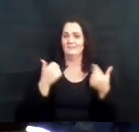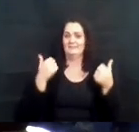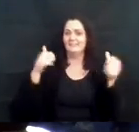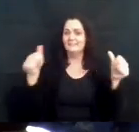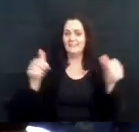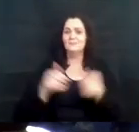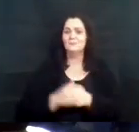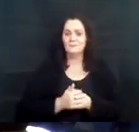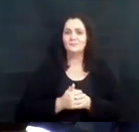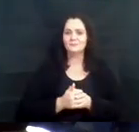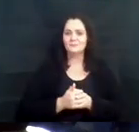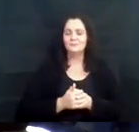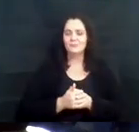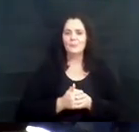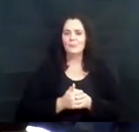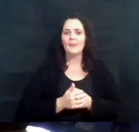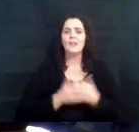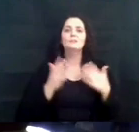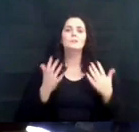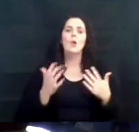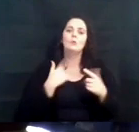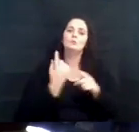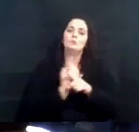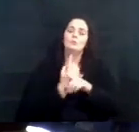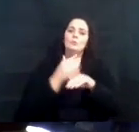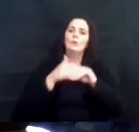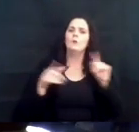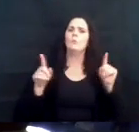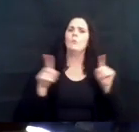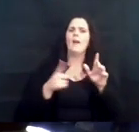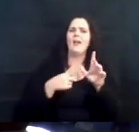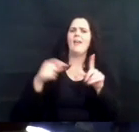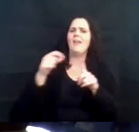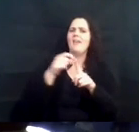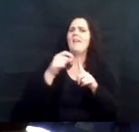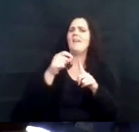So, we are going to talk a little bit about the piece of software, the app that